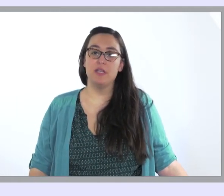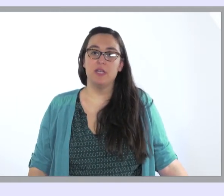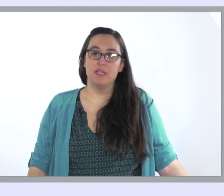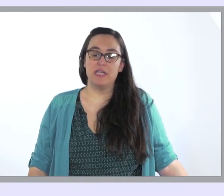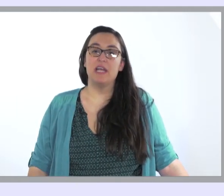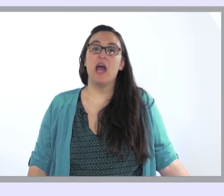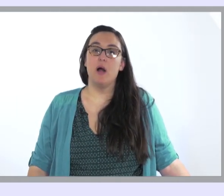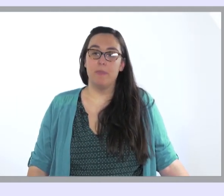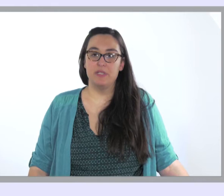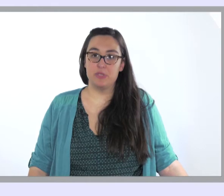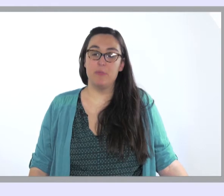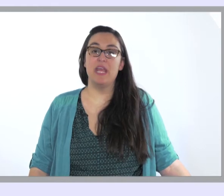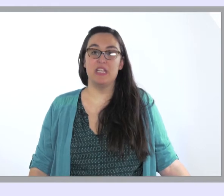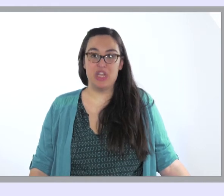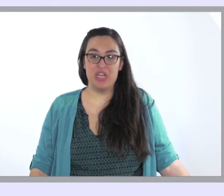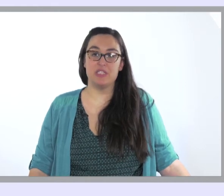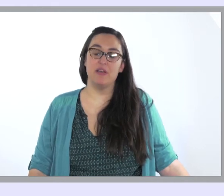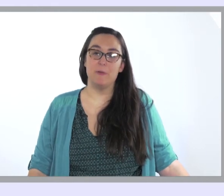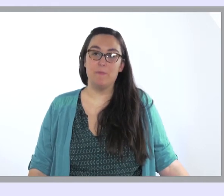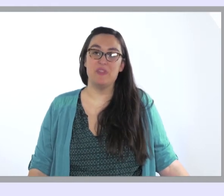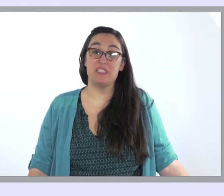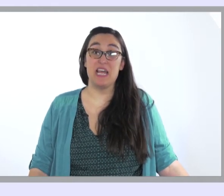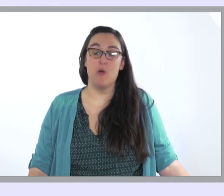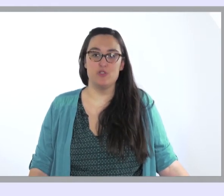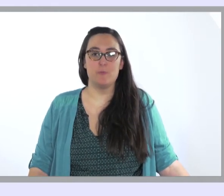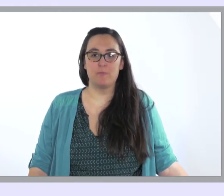that can help discriminate these sounds.